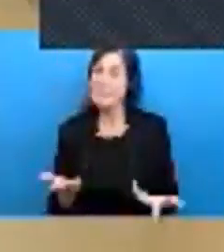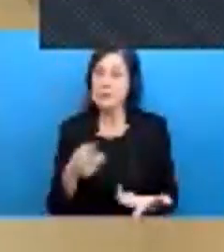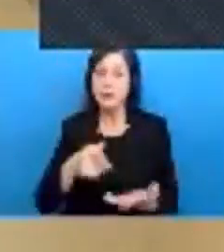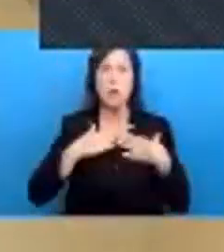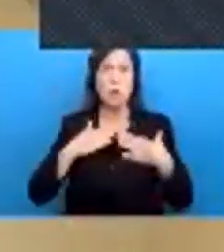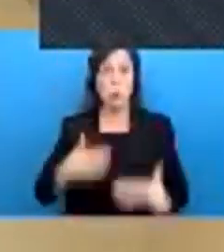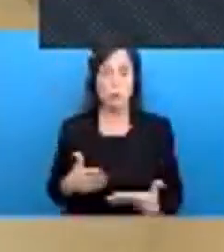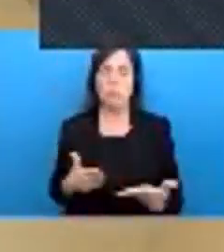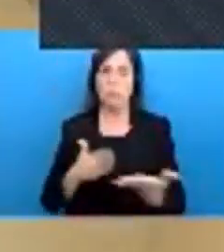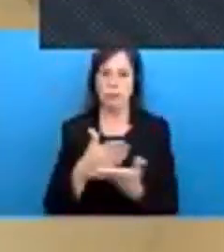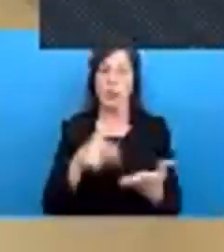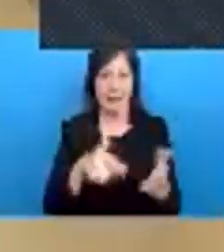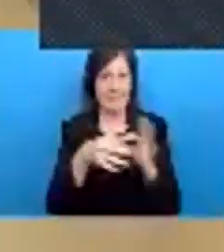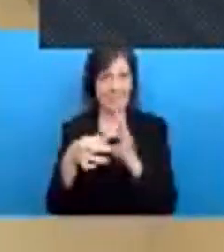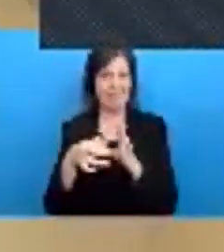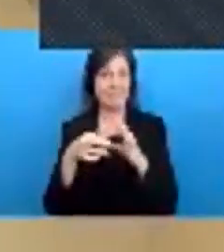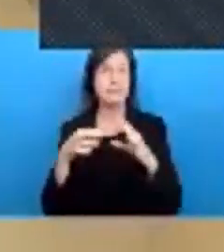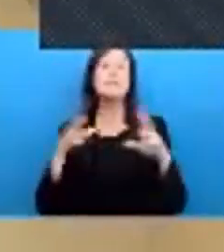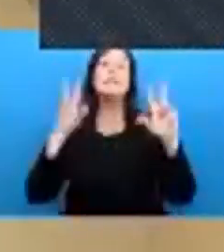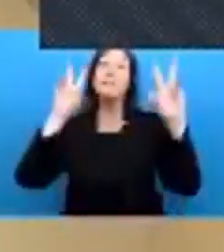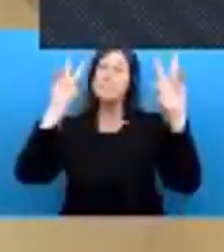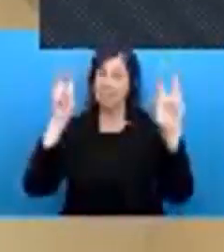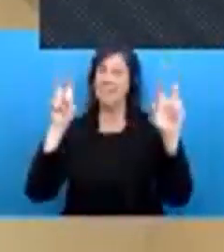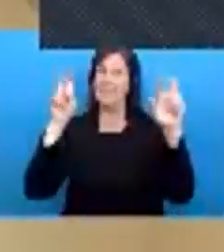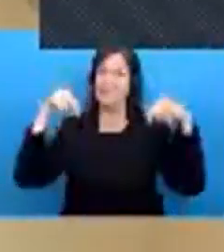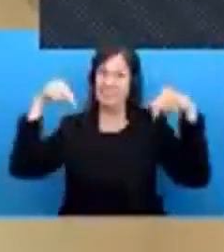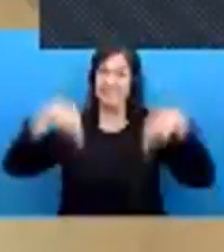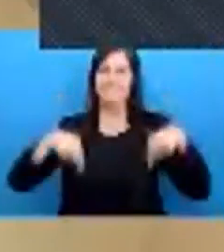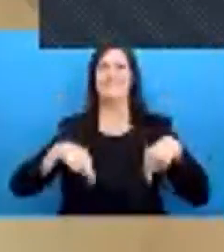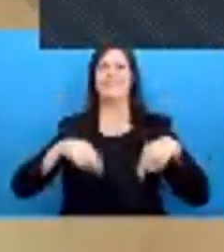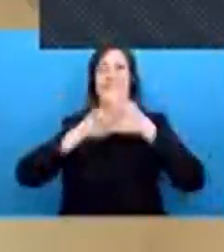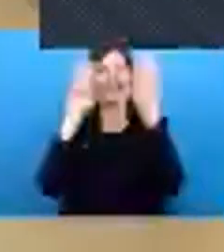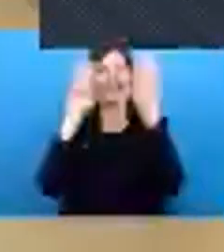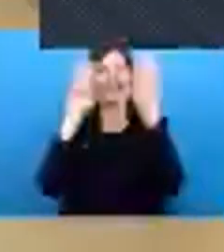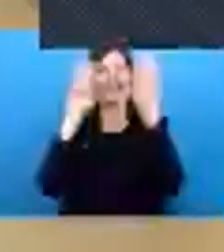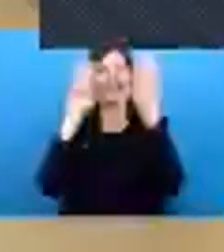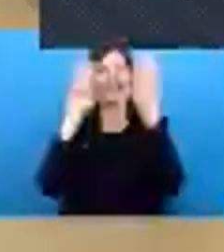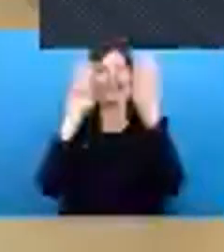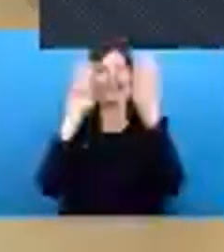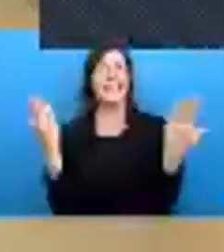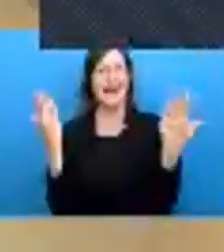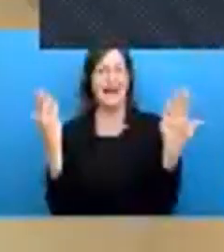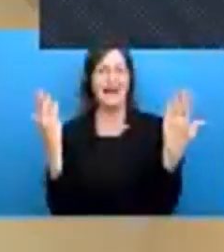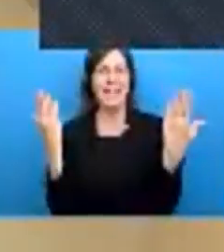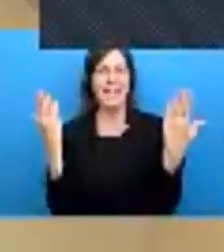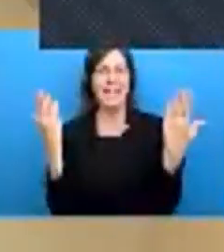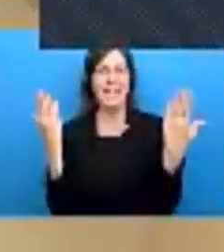hearing a teacher here. Uh